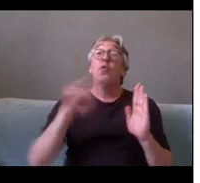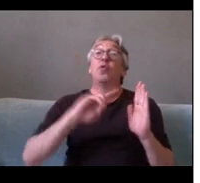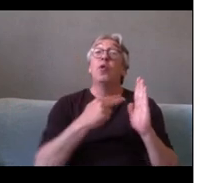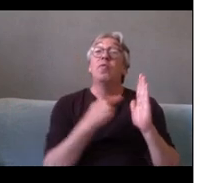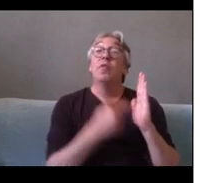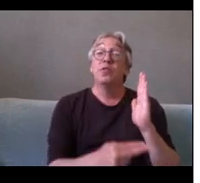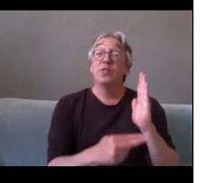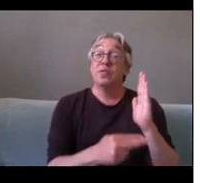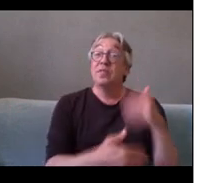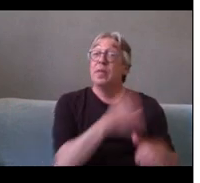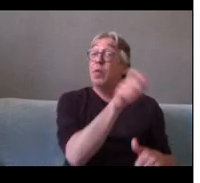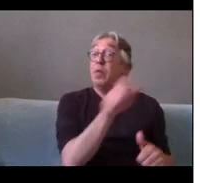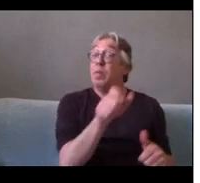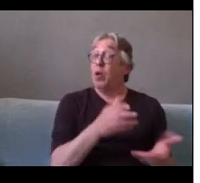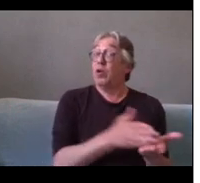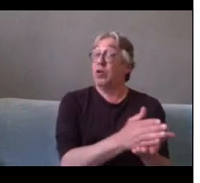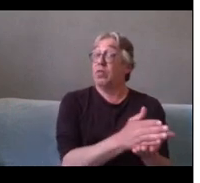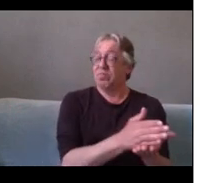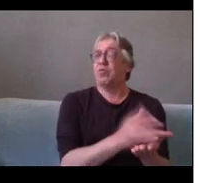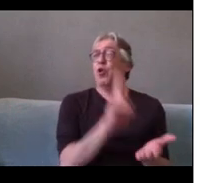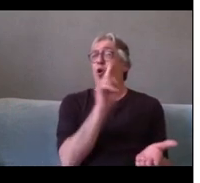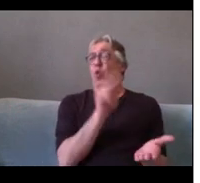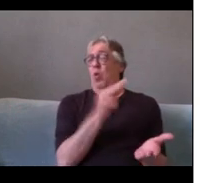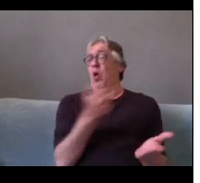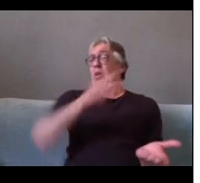adopted by the UN General Assembly in 2006.